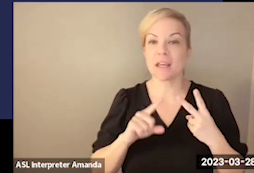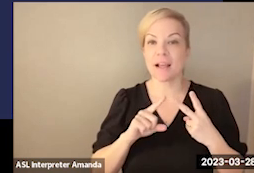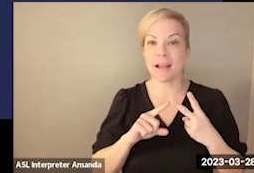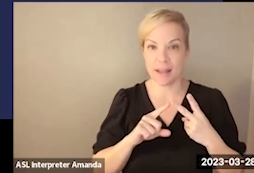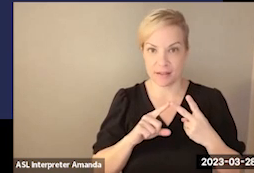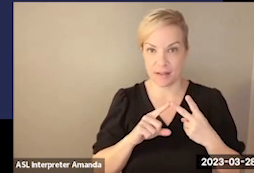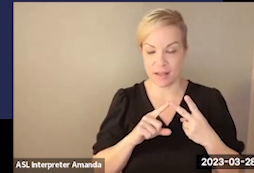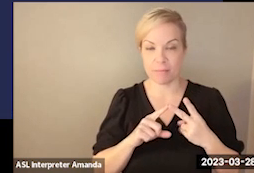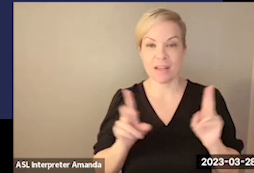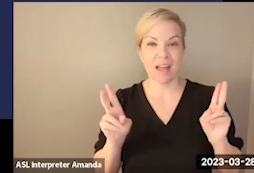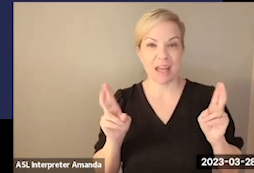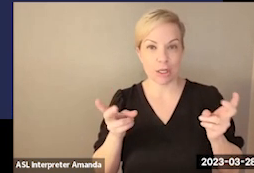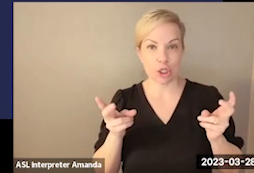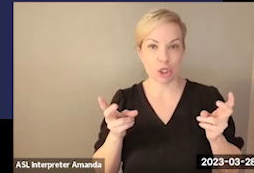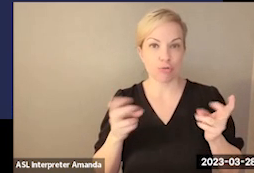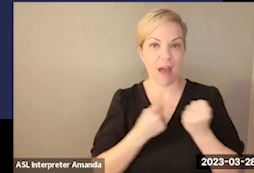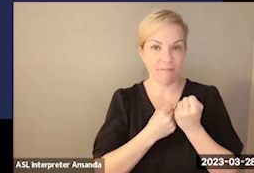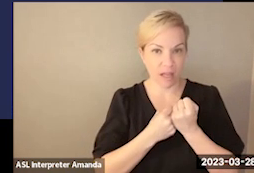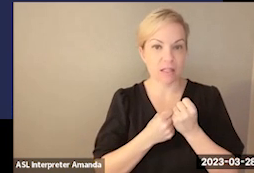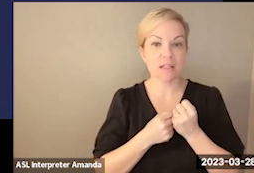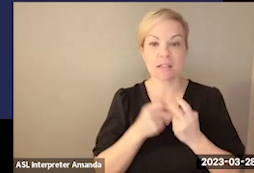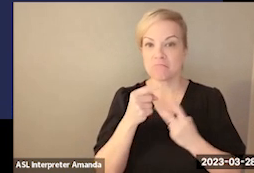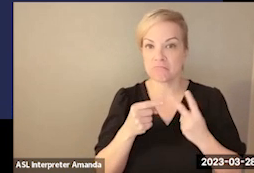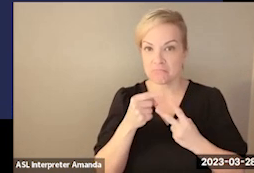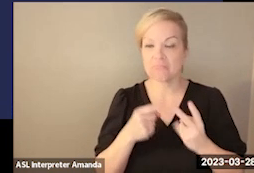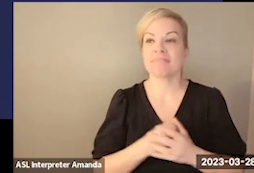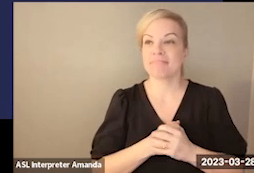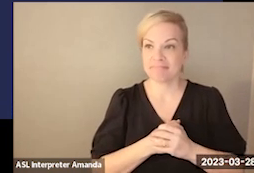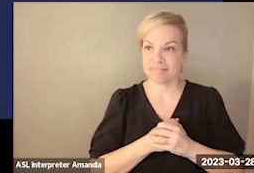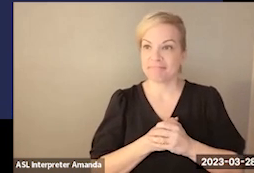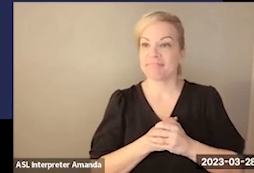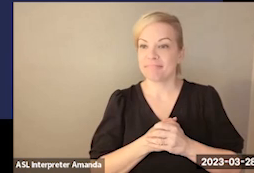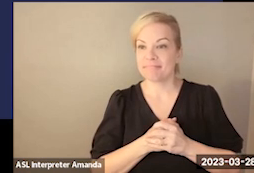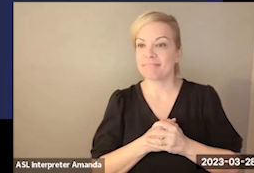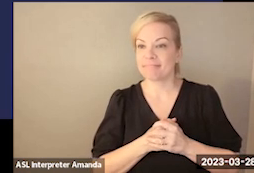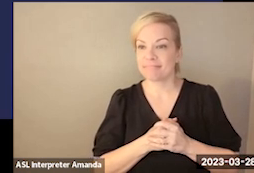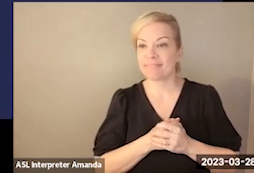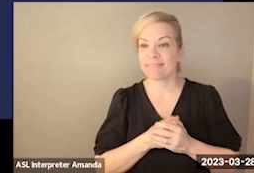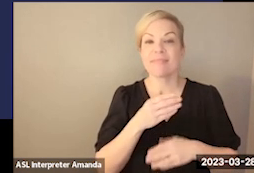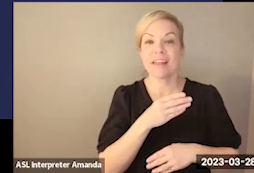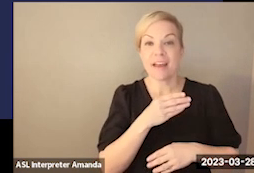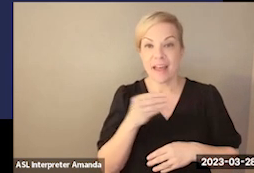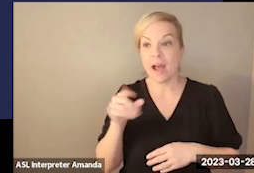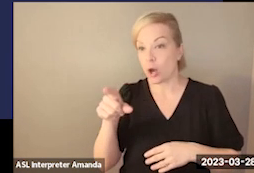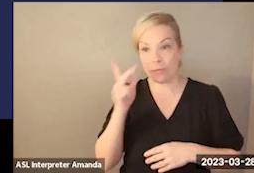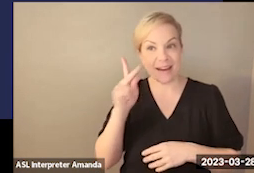Debbie Stine, Science & Technology Policy Academy: issue advocates Debbie Stine, Science & Technology Policy Academy: and focusing within that on Dei. Right?